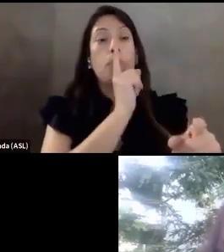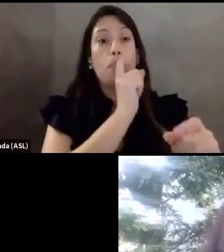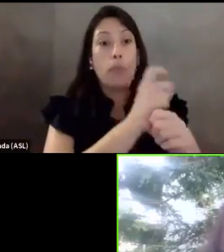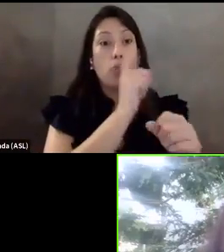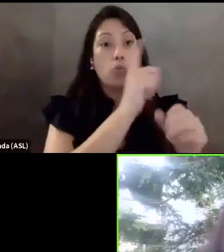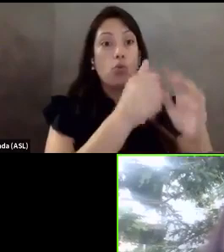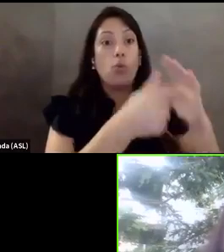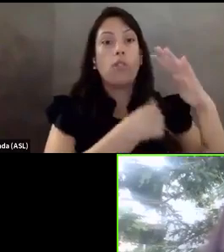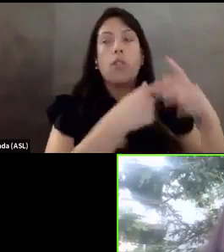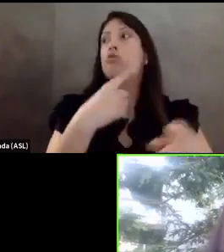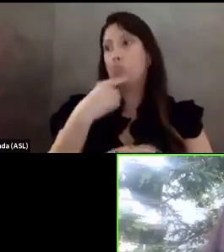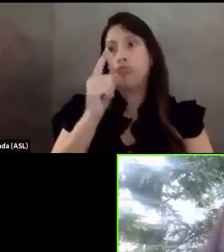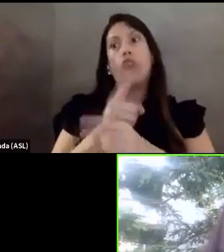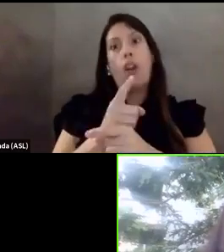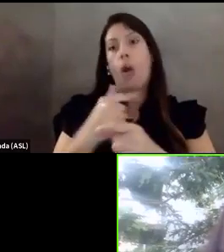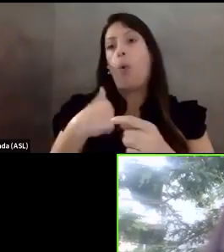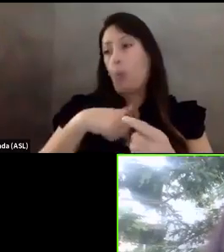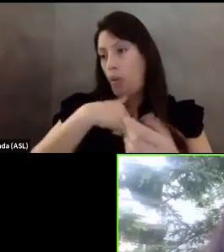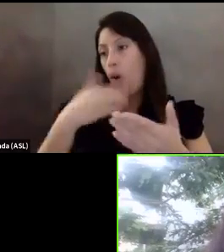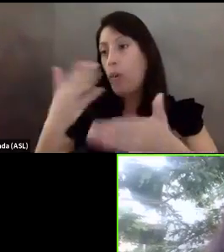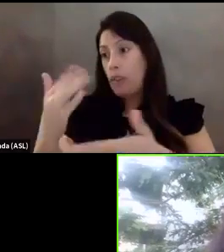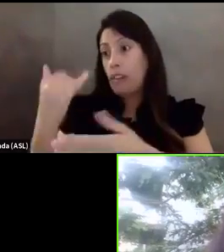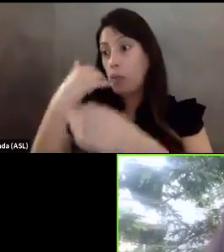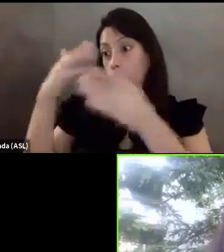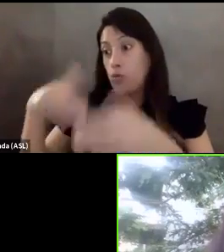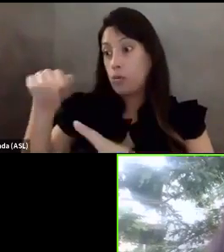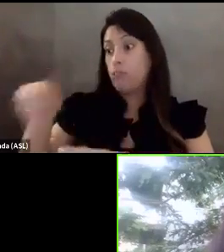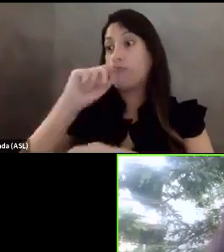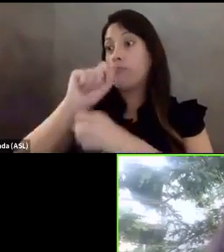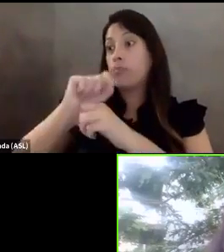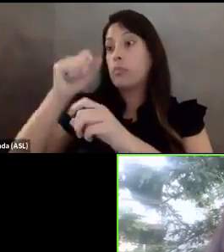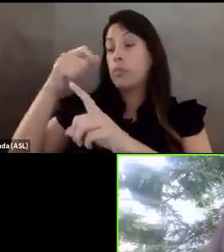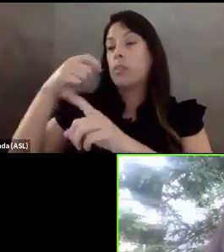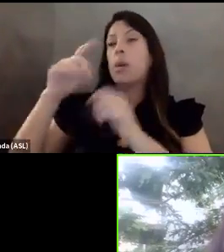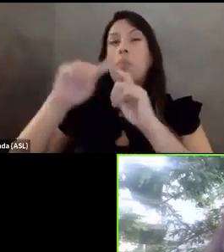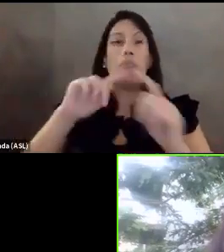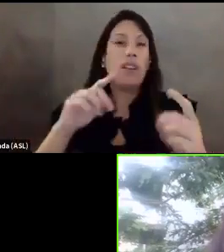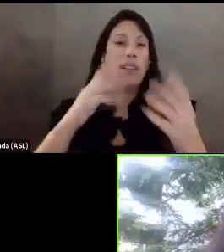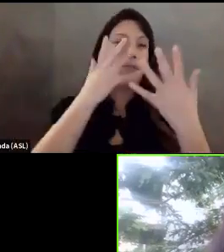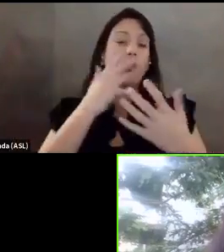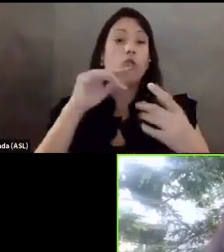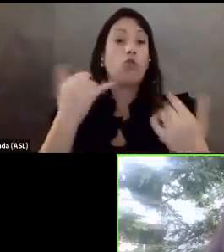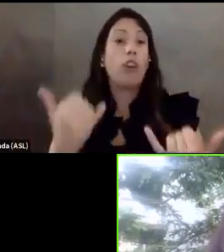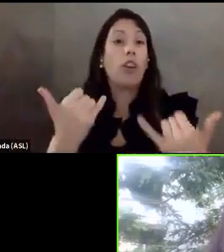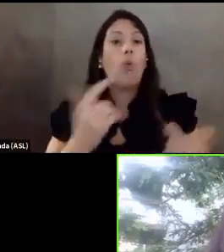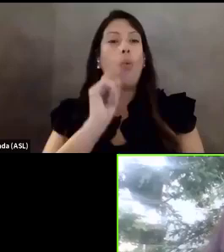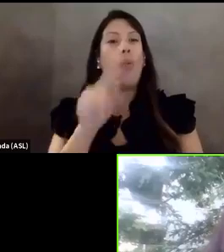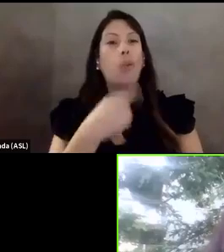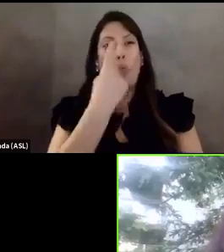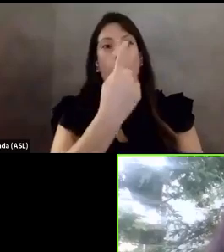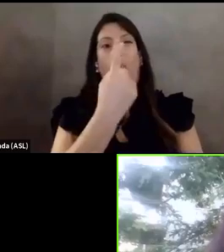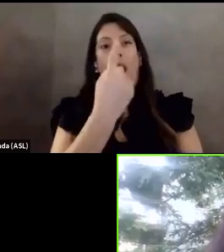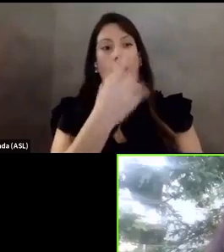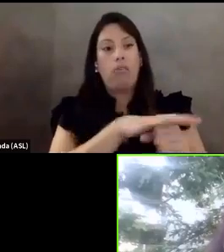Well, yes, we're offering that right now. It's just that we have one location and we had the Sonoma State University dorms before.